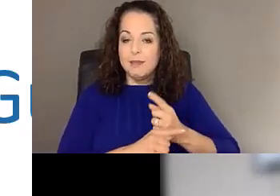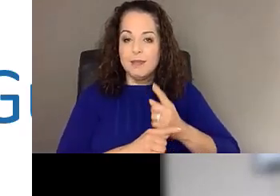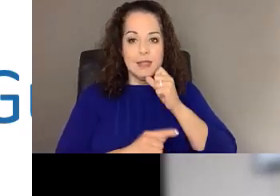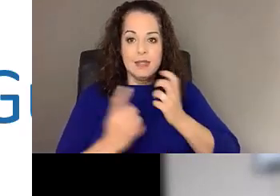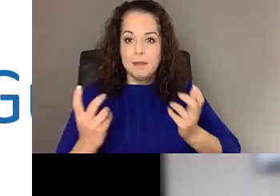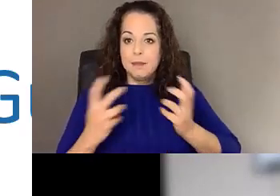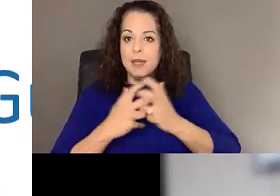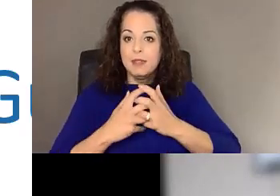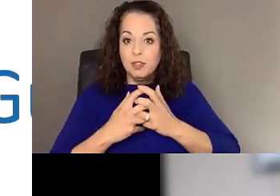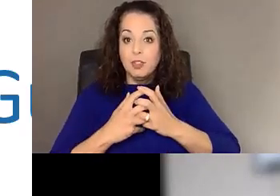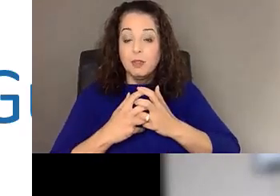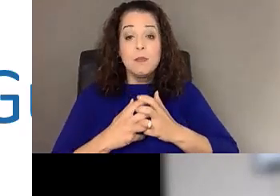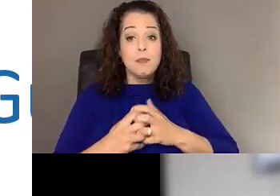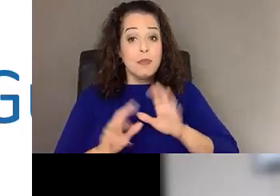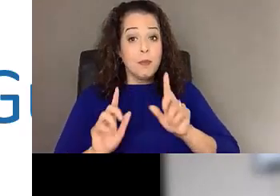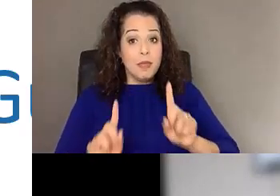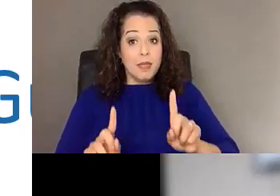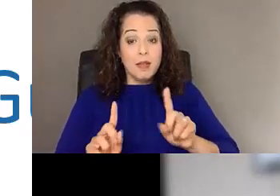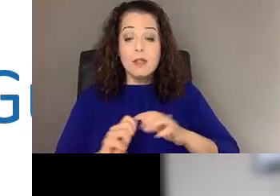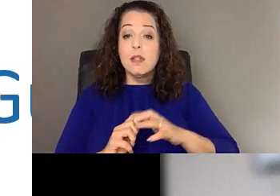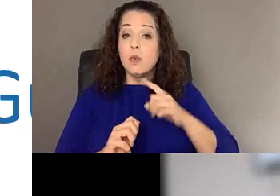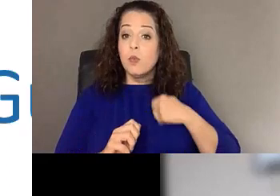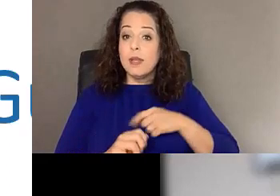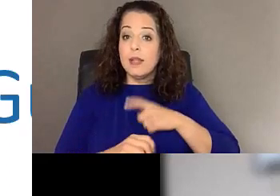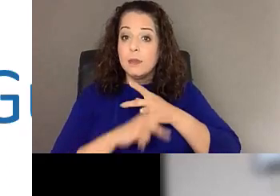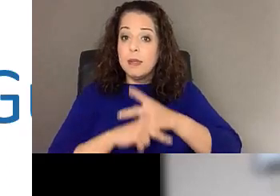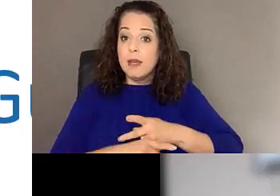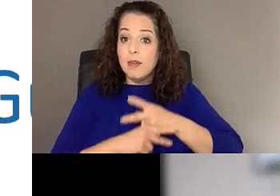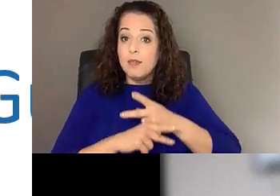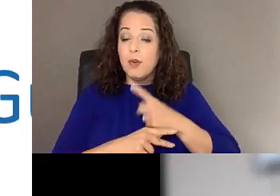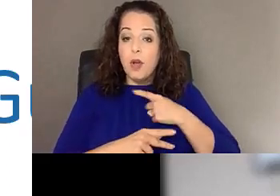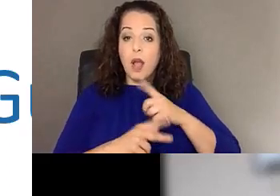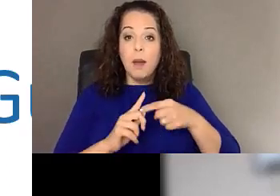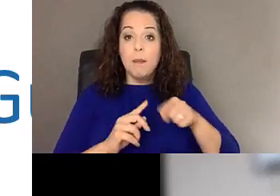That being said, we need to be cautious about making statements about comprehensibility